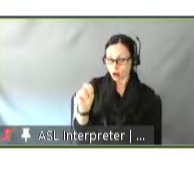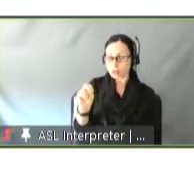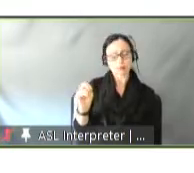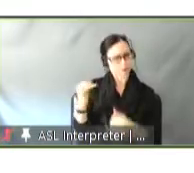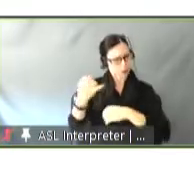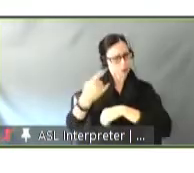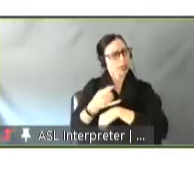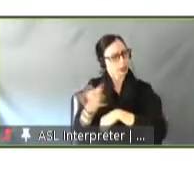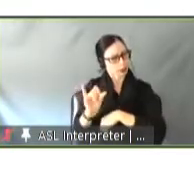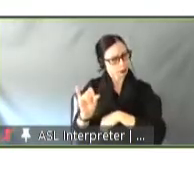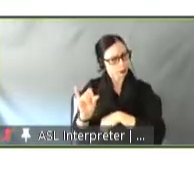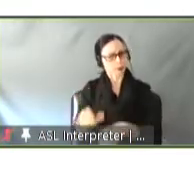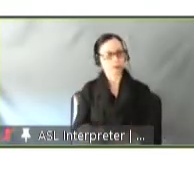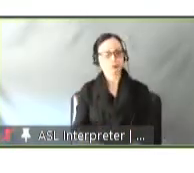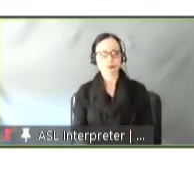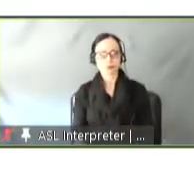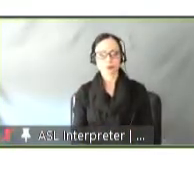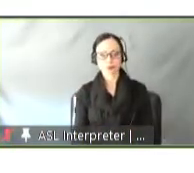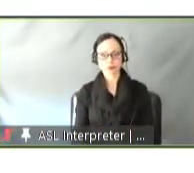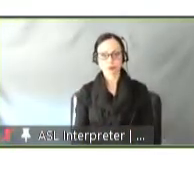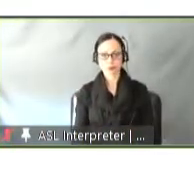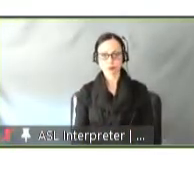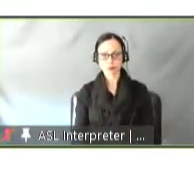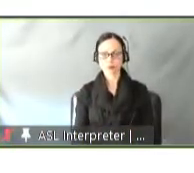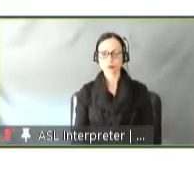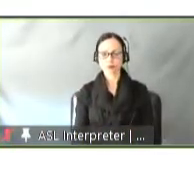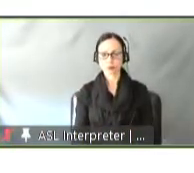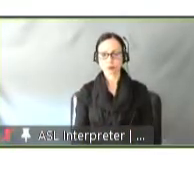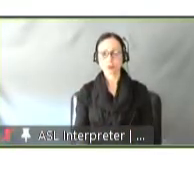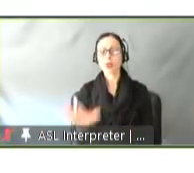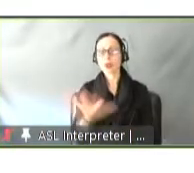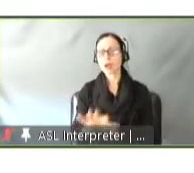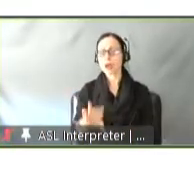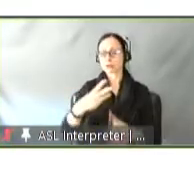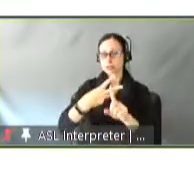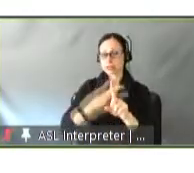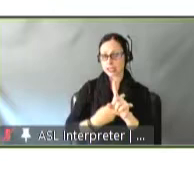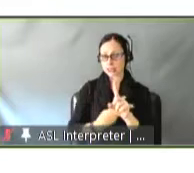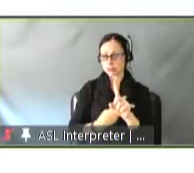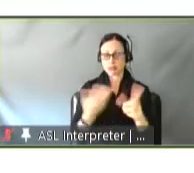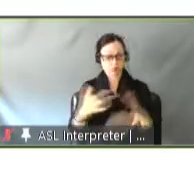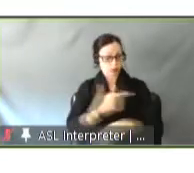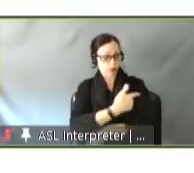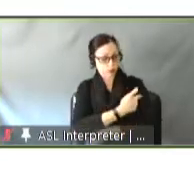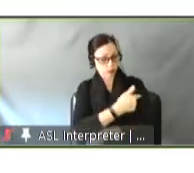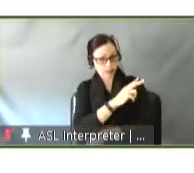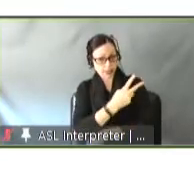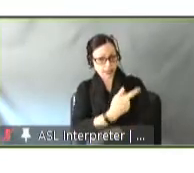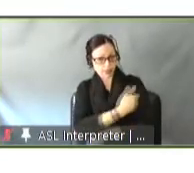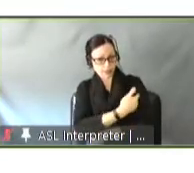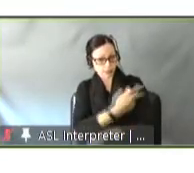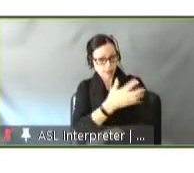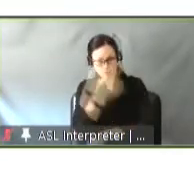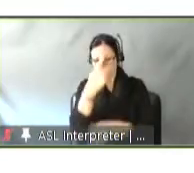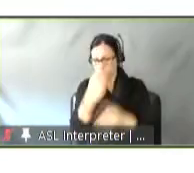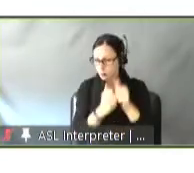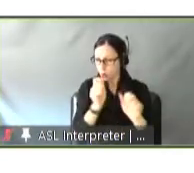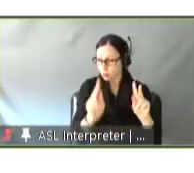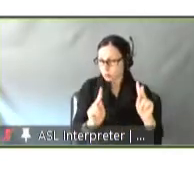Next. So, we're about six months following the second dose for most people or far beyond that,